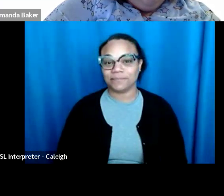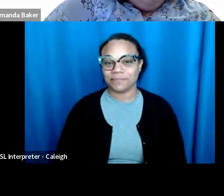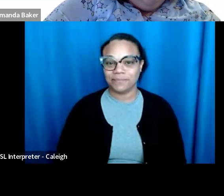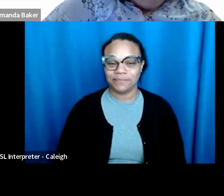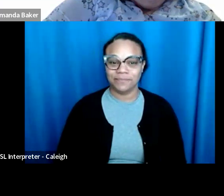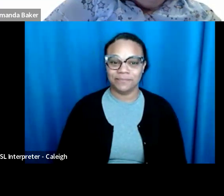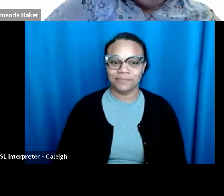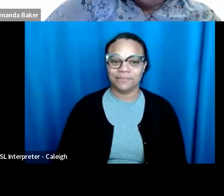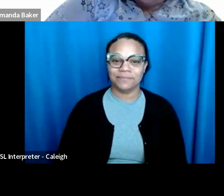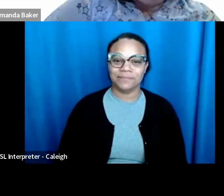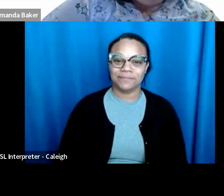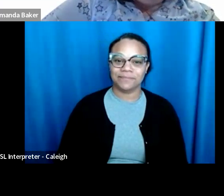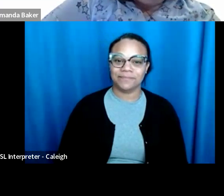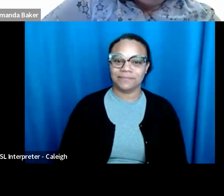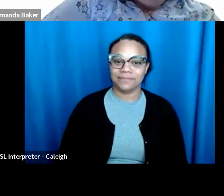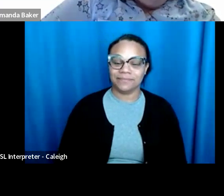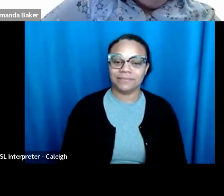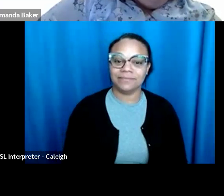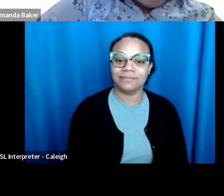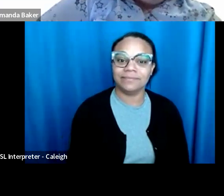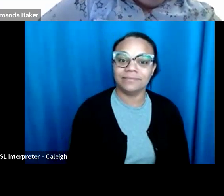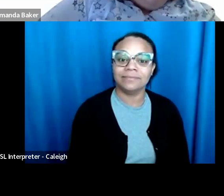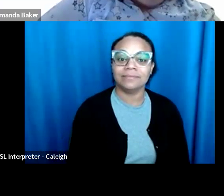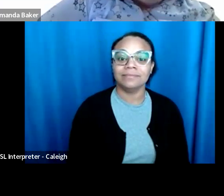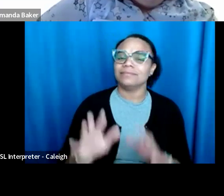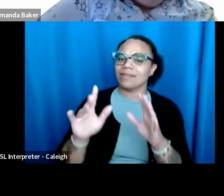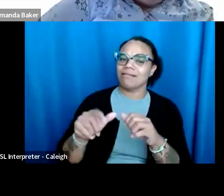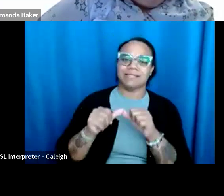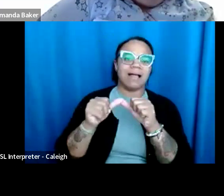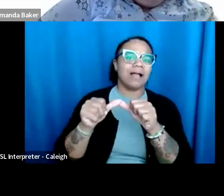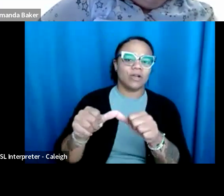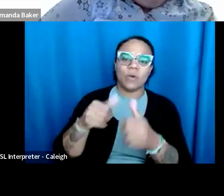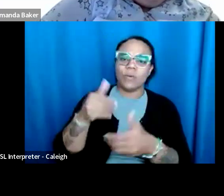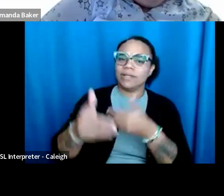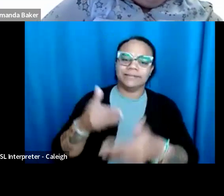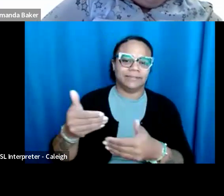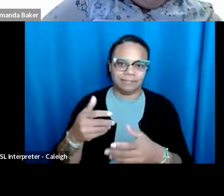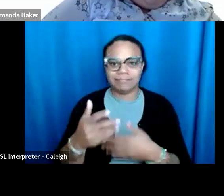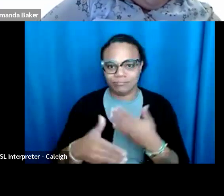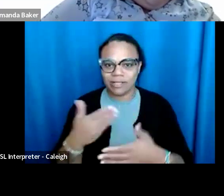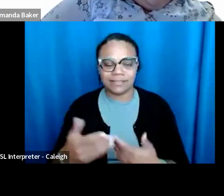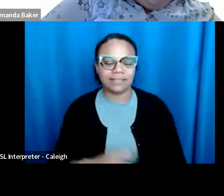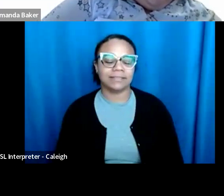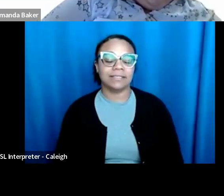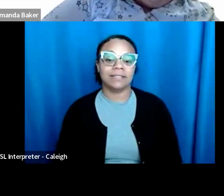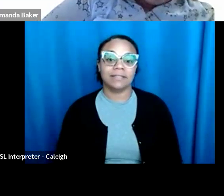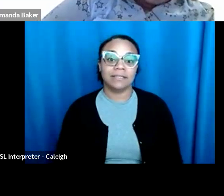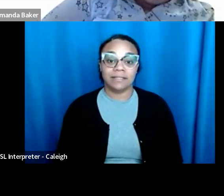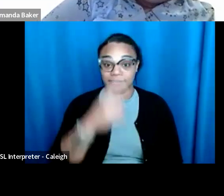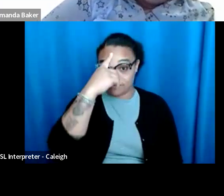And it's an ongoing process, right? It's also, for me, fighting the self-doubt